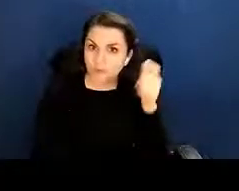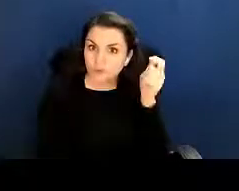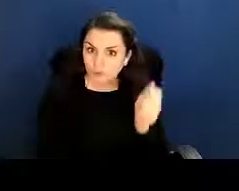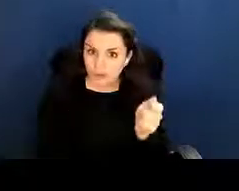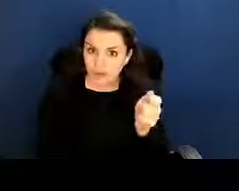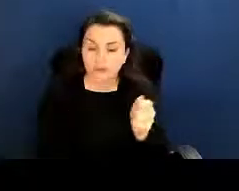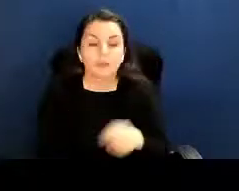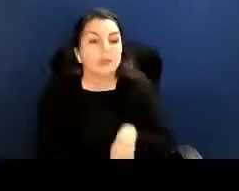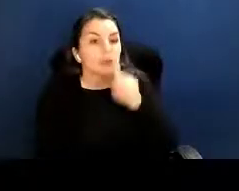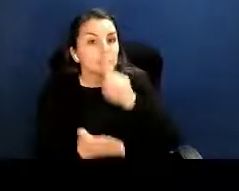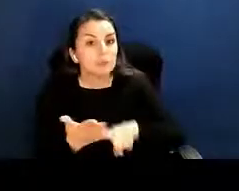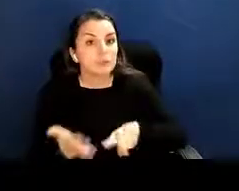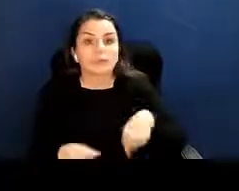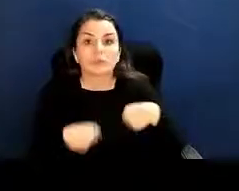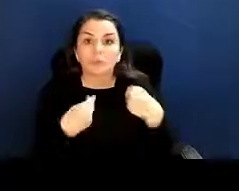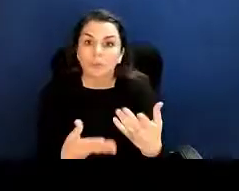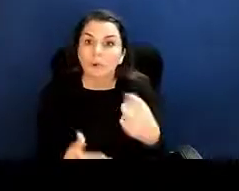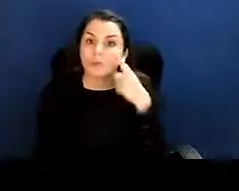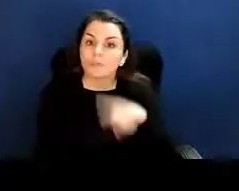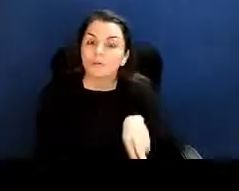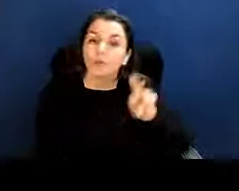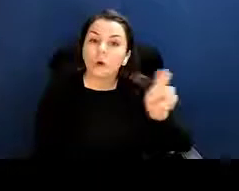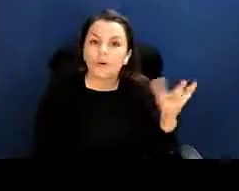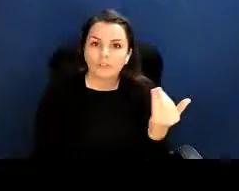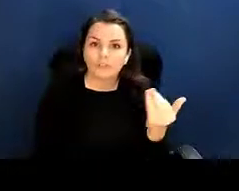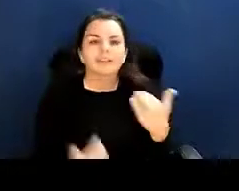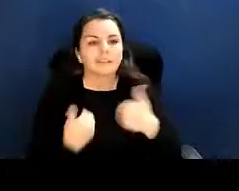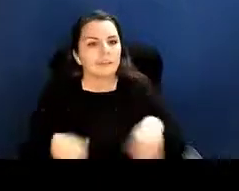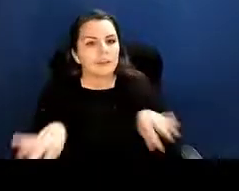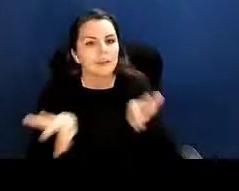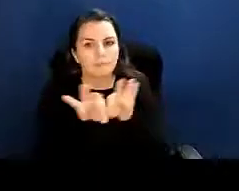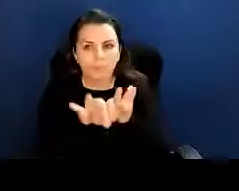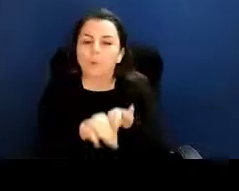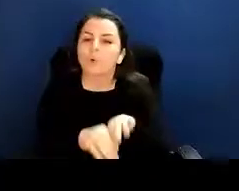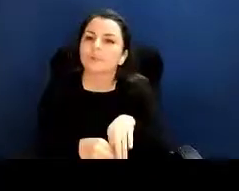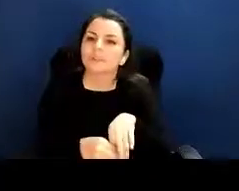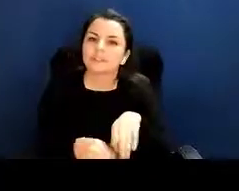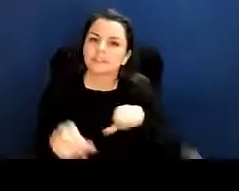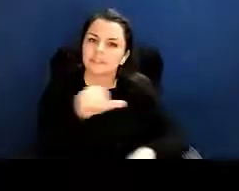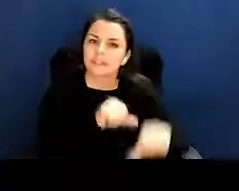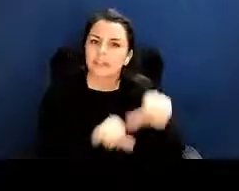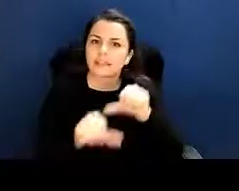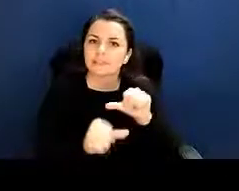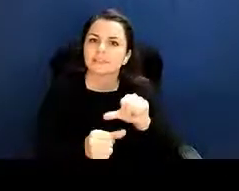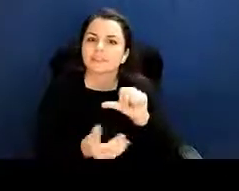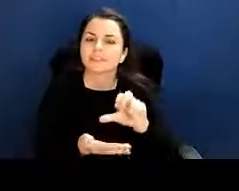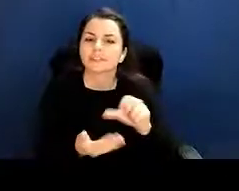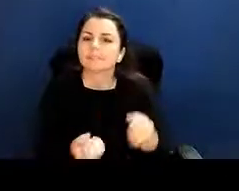should make an important scientific contribution but the scope of the R15 is more limited than an R01.